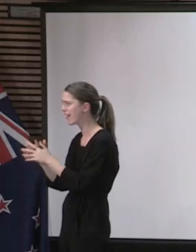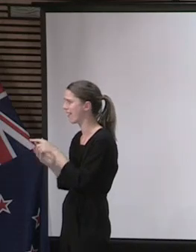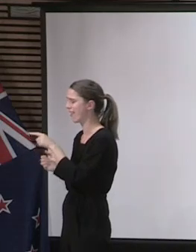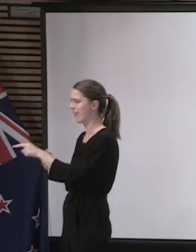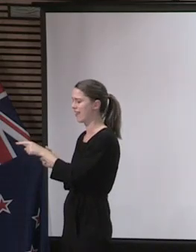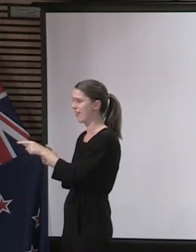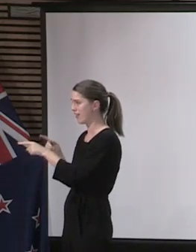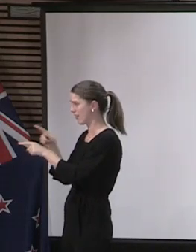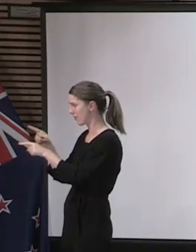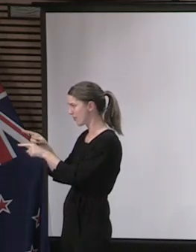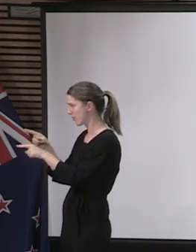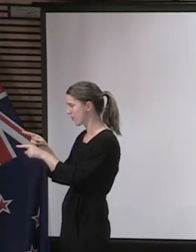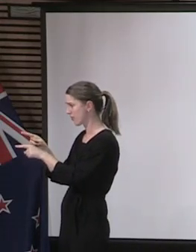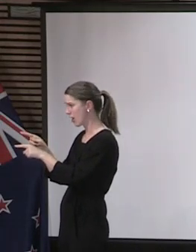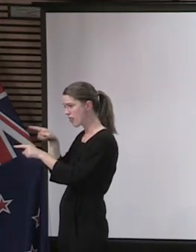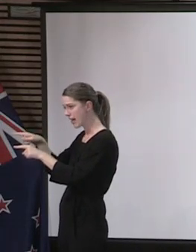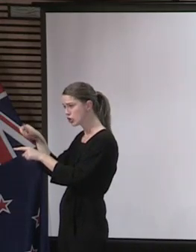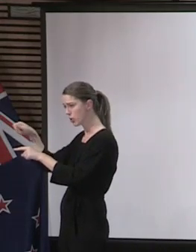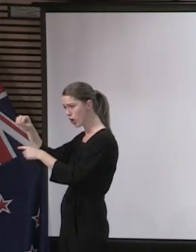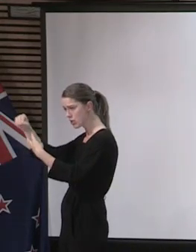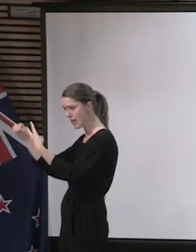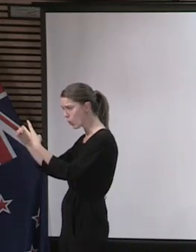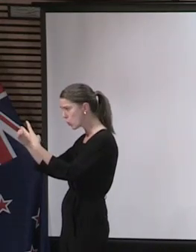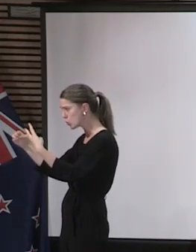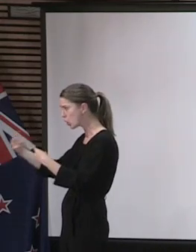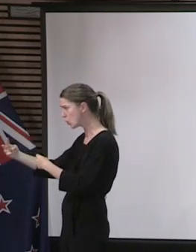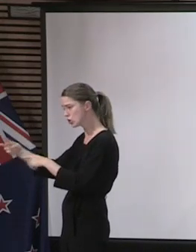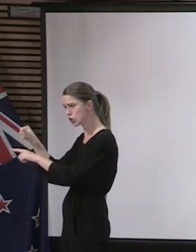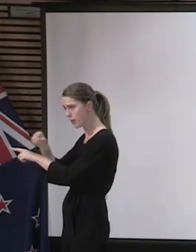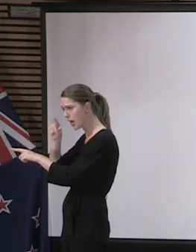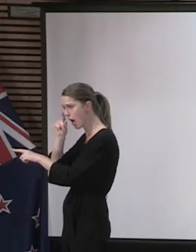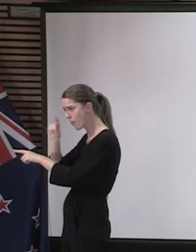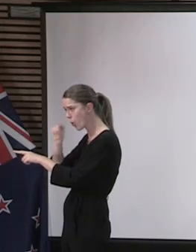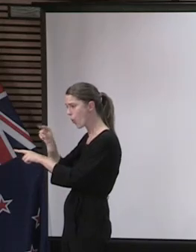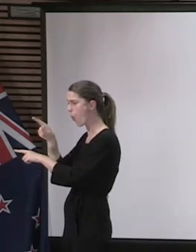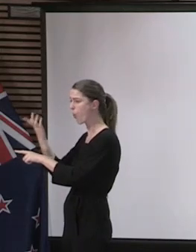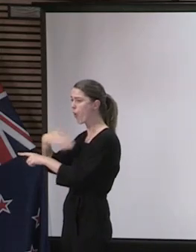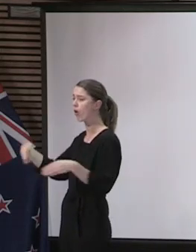days, any regions that haven't had a case in a week also. You are going to have cries from